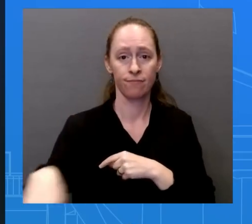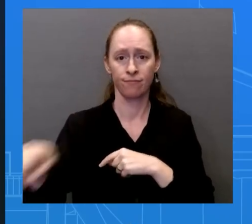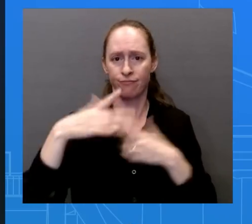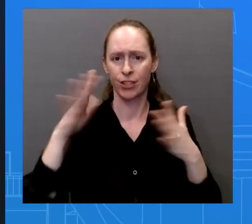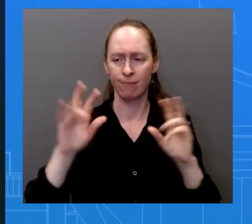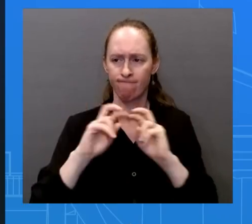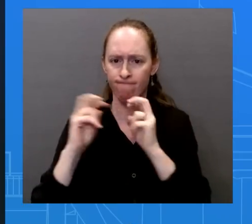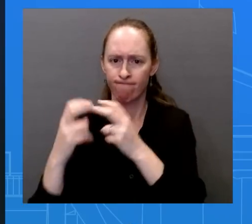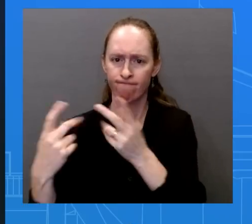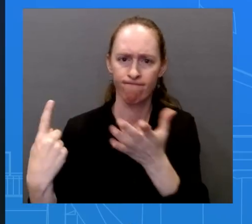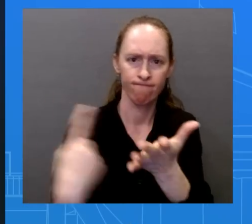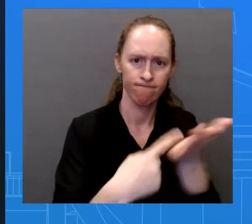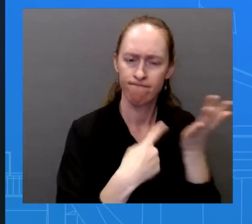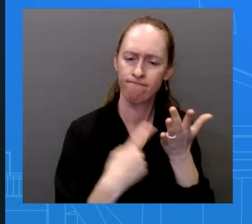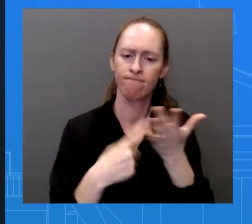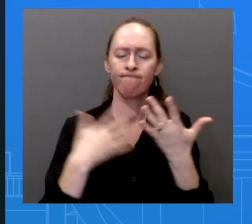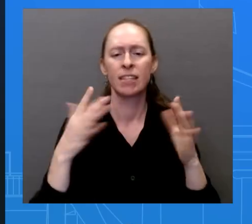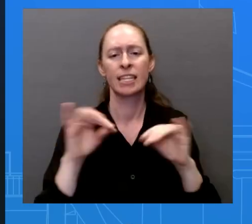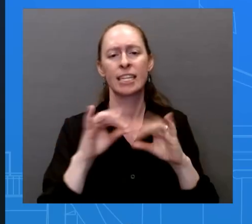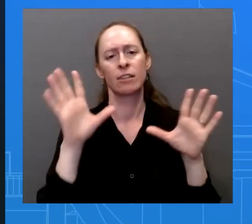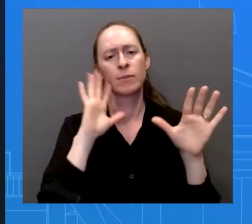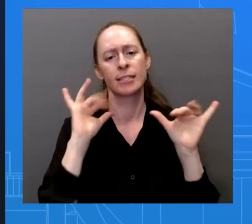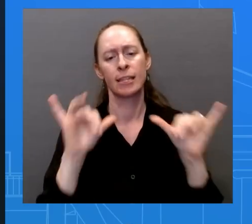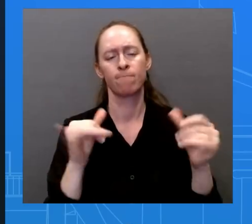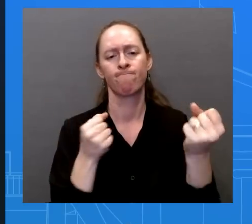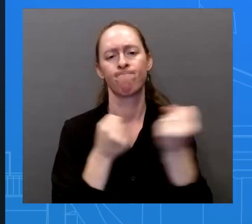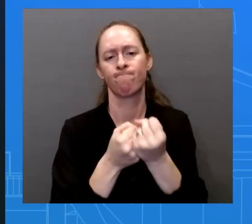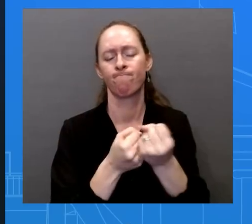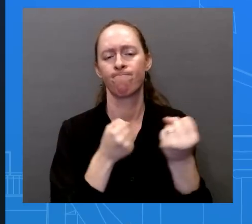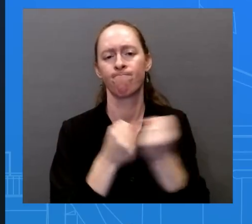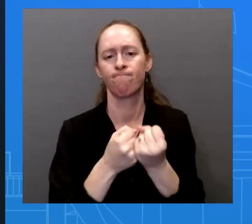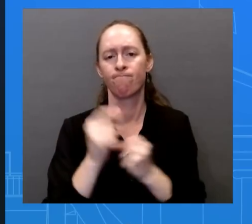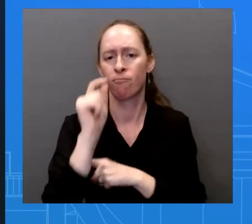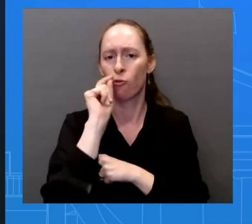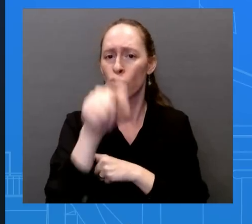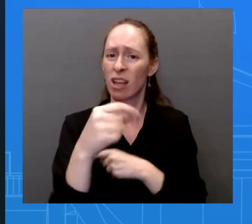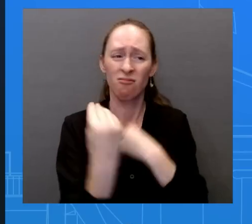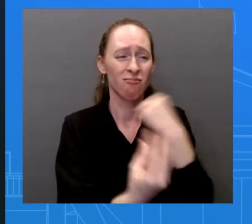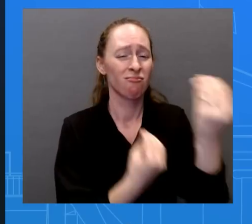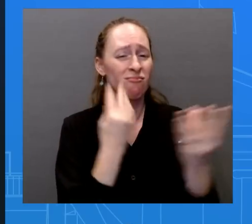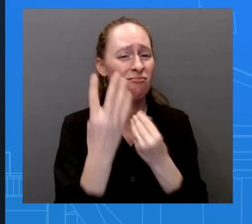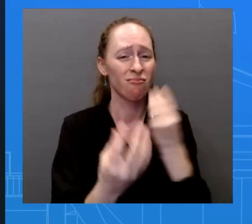including advanced air defense systems. And today, G7 leaders met virtually